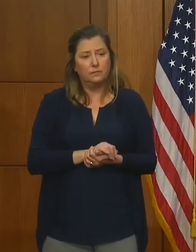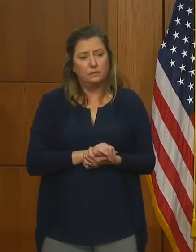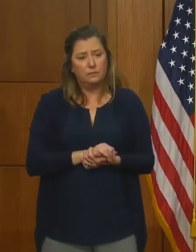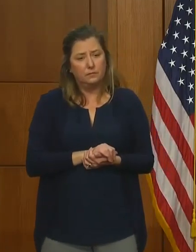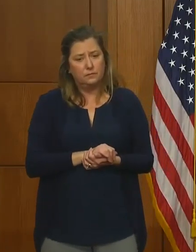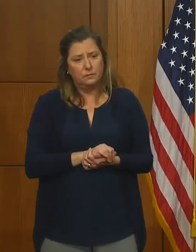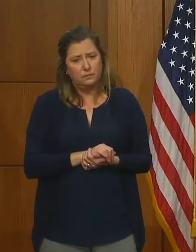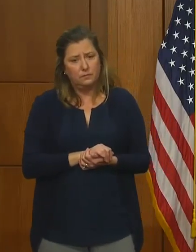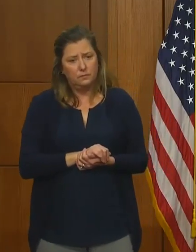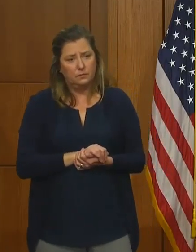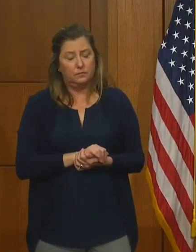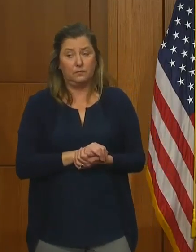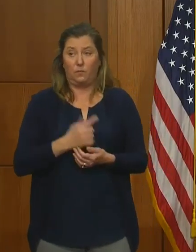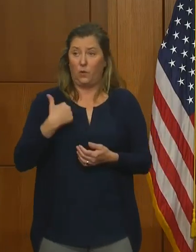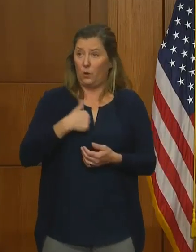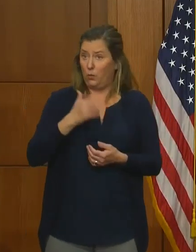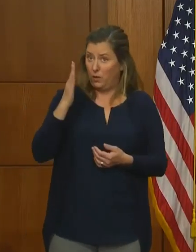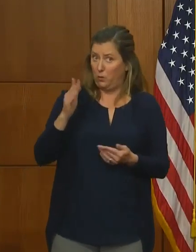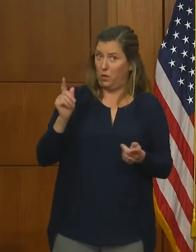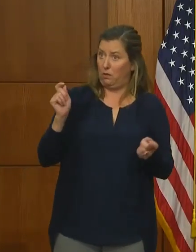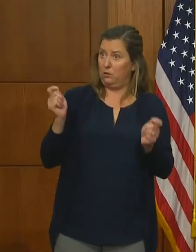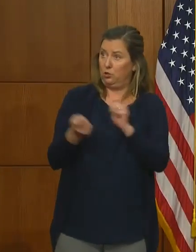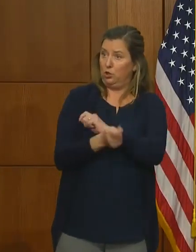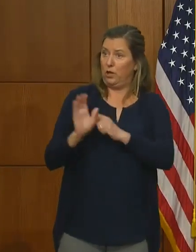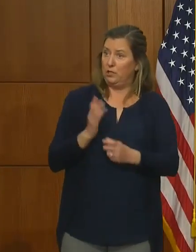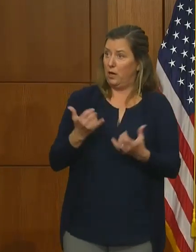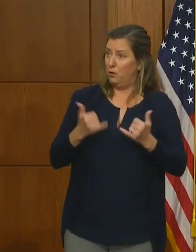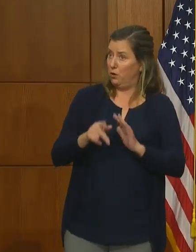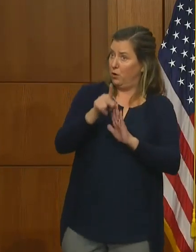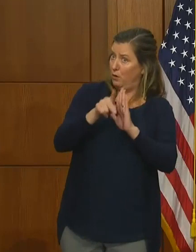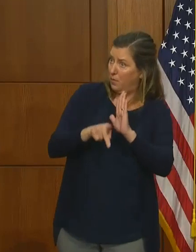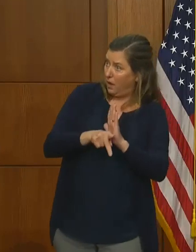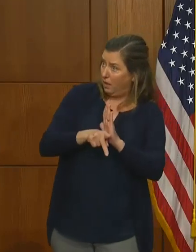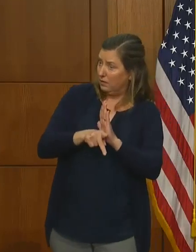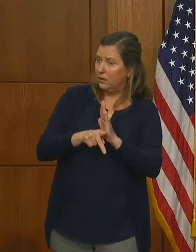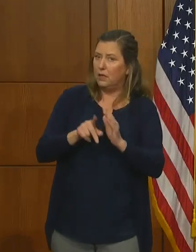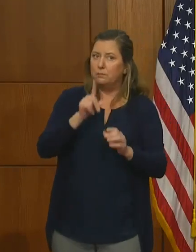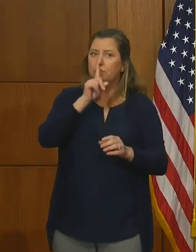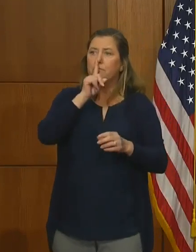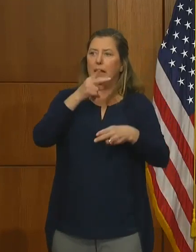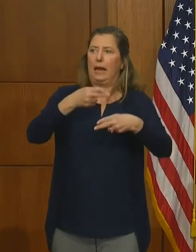SO THE QUESTION IS WHETHER WE-